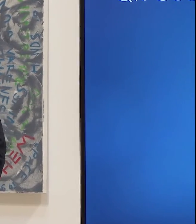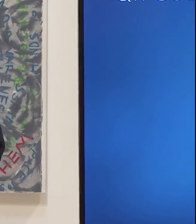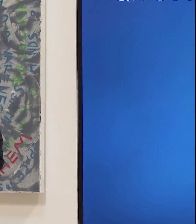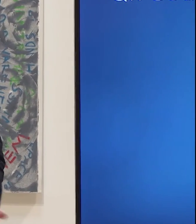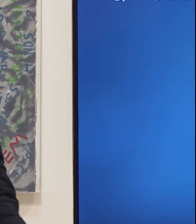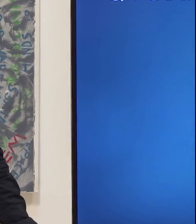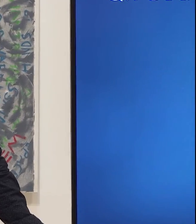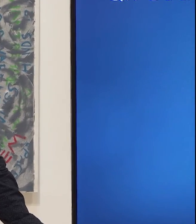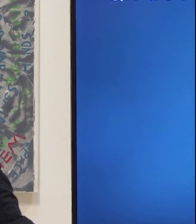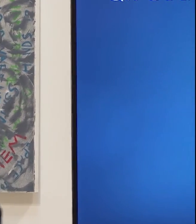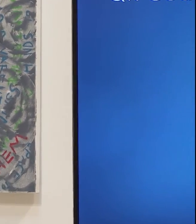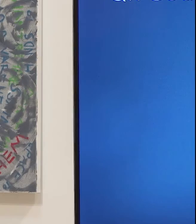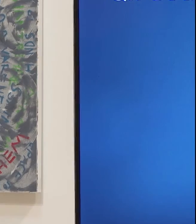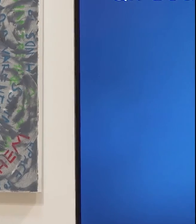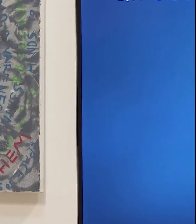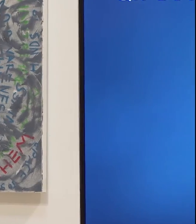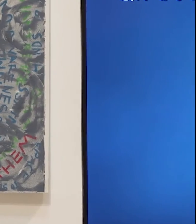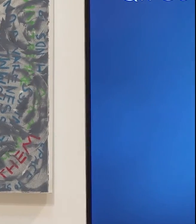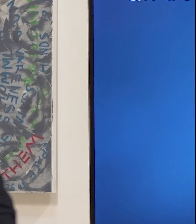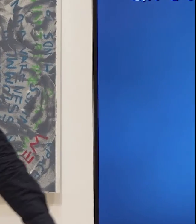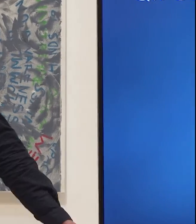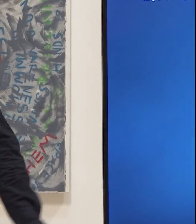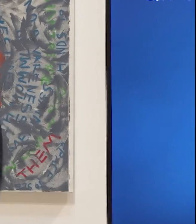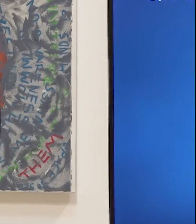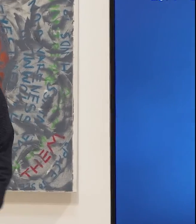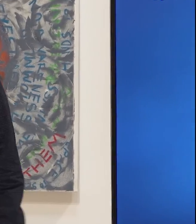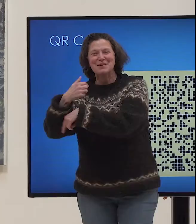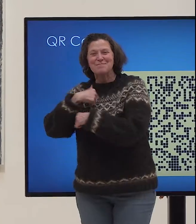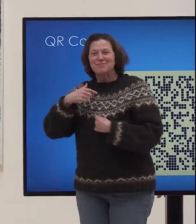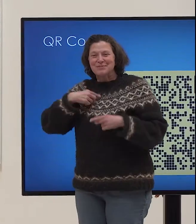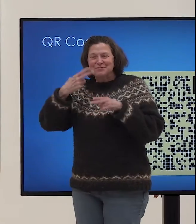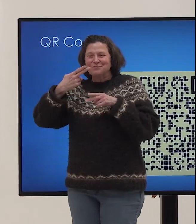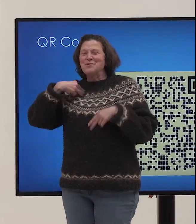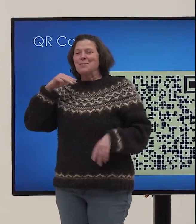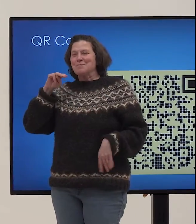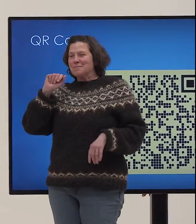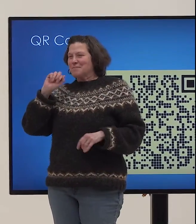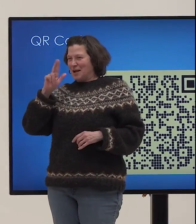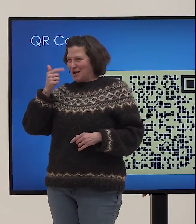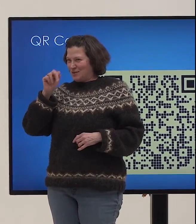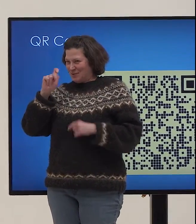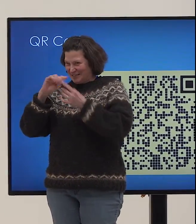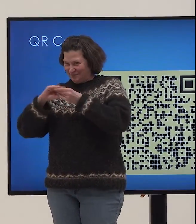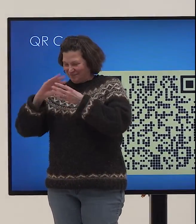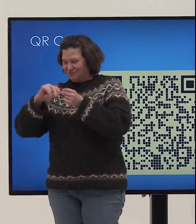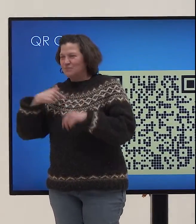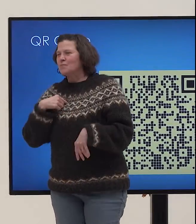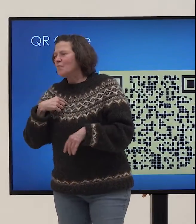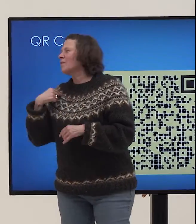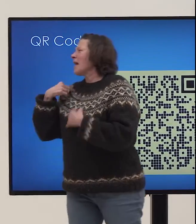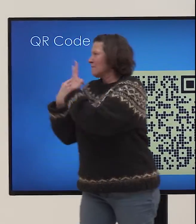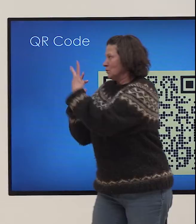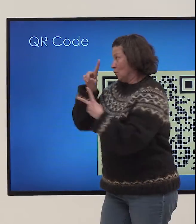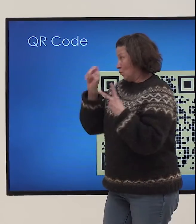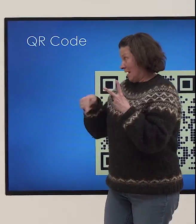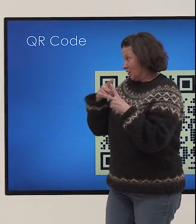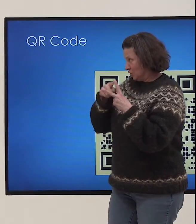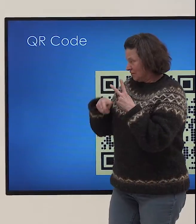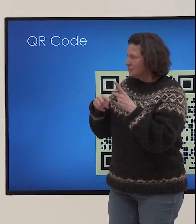Deaf people may not realize how difficult the task of interpreting is. My name is Margaret, talking. Two questions for you, Tom.